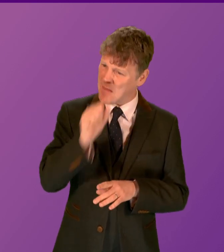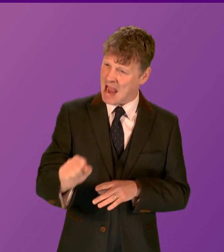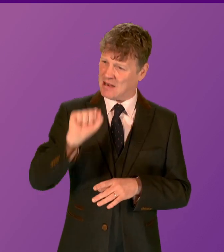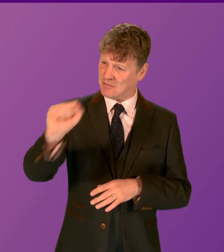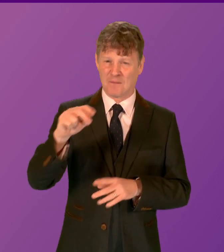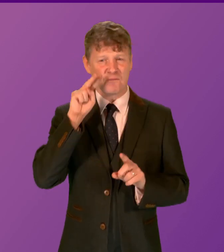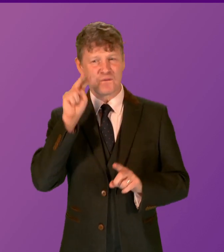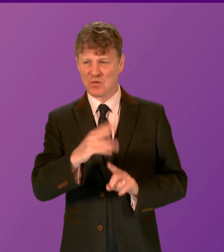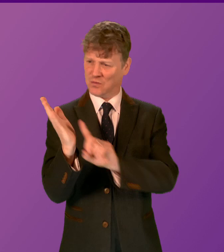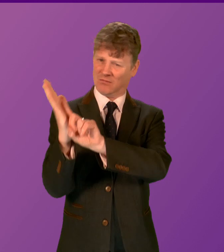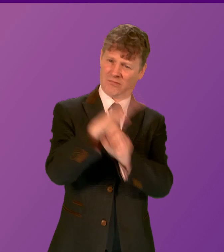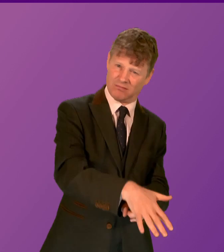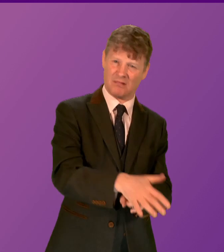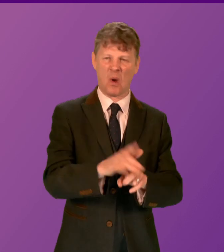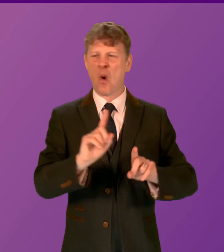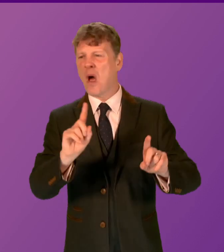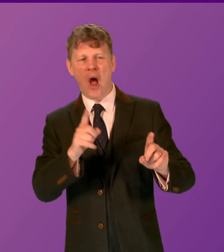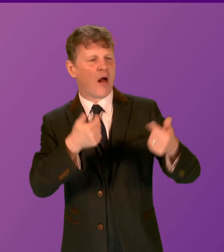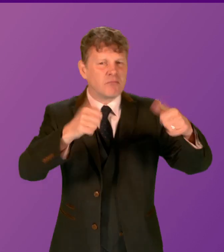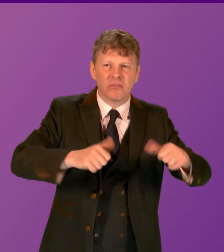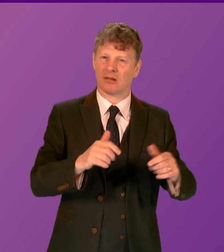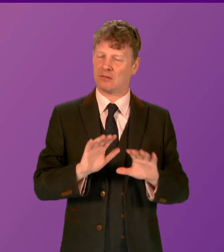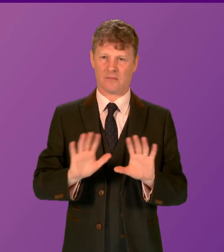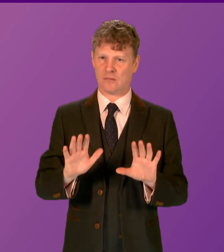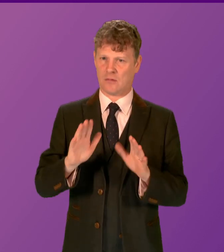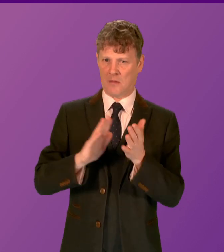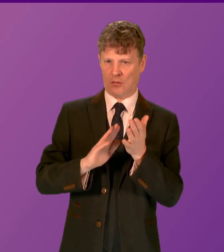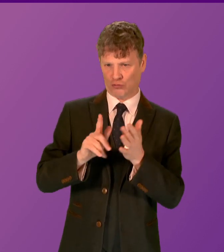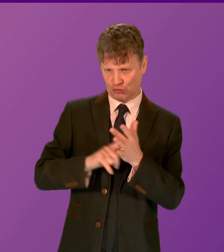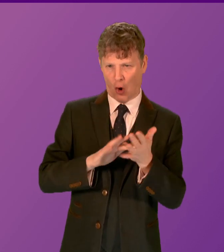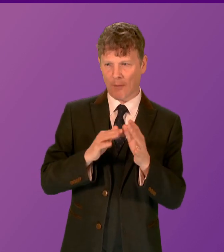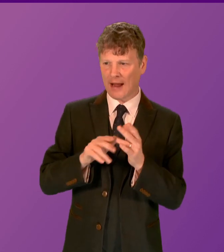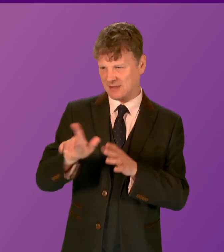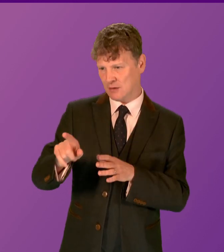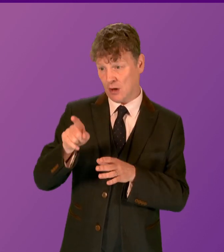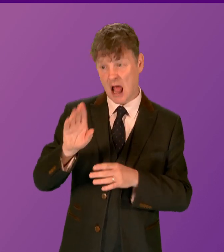on what the impacts or effects of protests are on women, men listen to the voices of